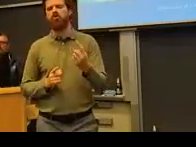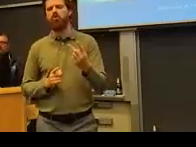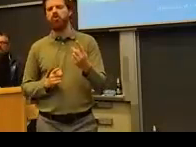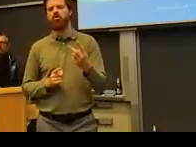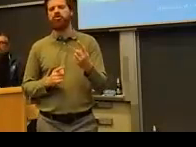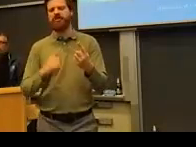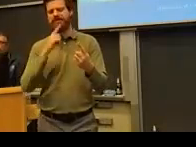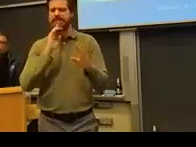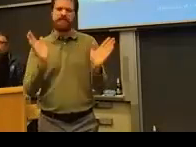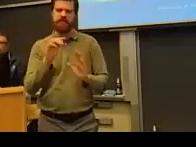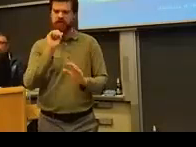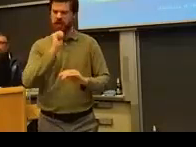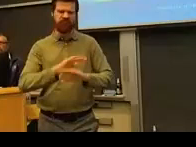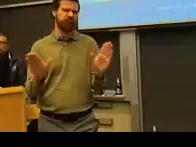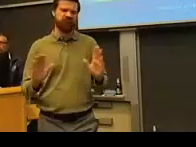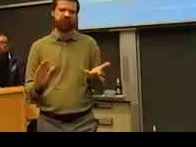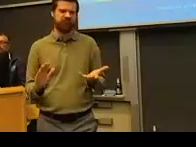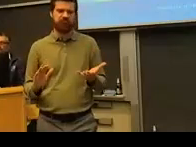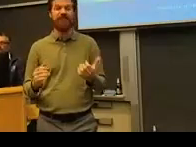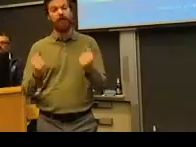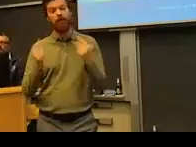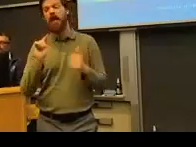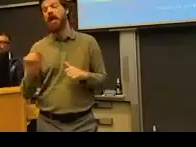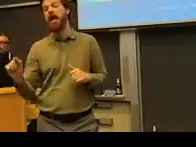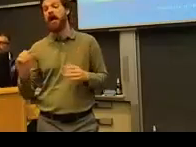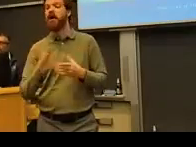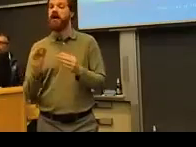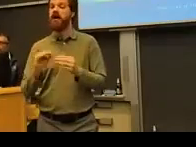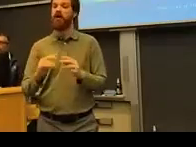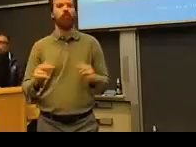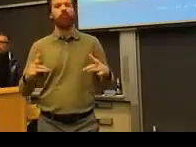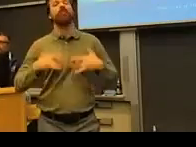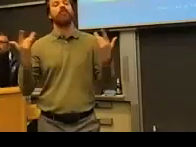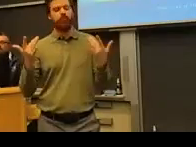said no not at all and and many many patients have been very enthusiastic about about it